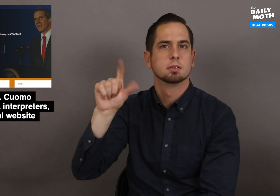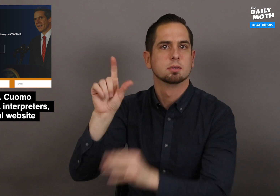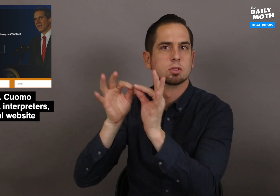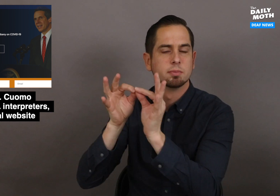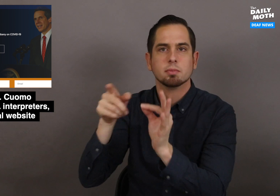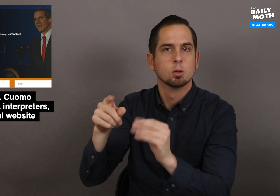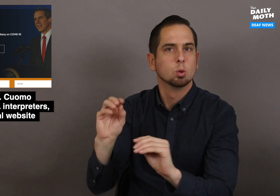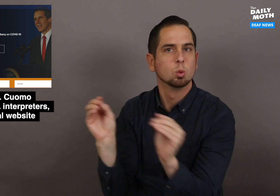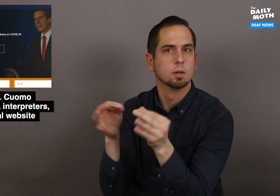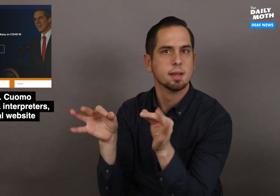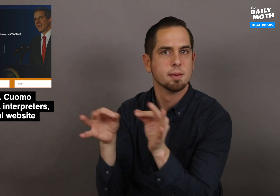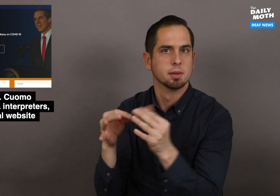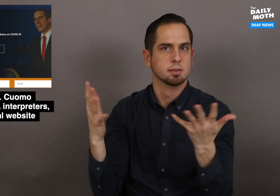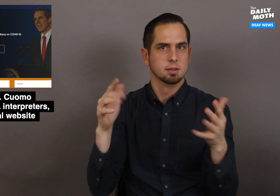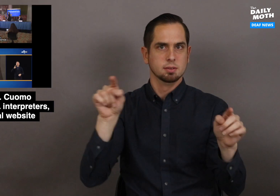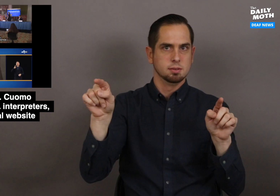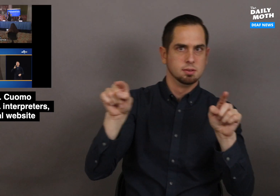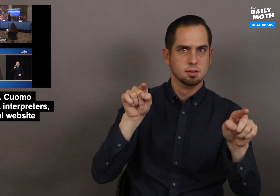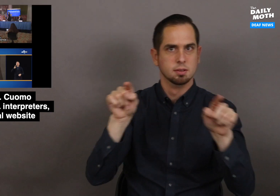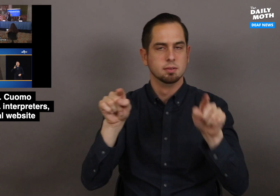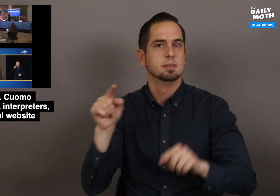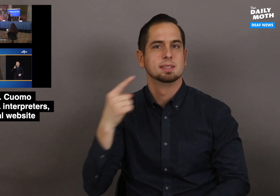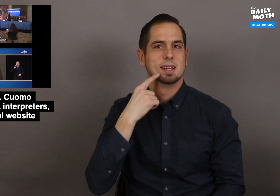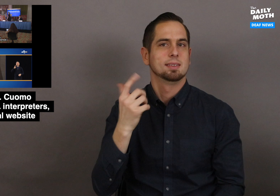with ASL interpretation but it doesn't have captions.